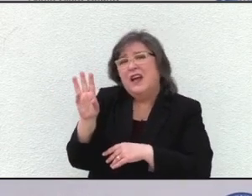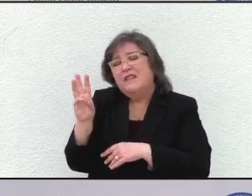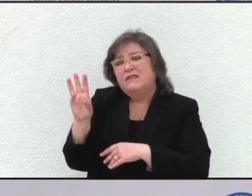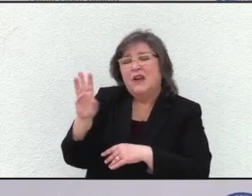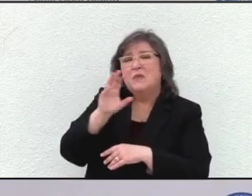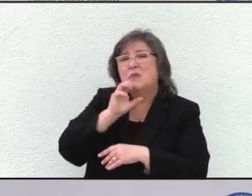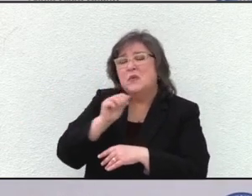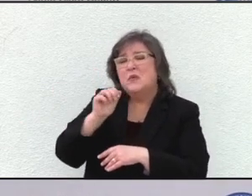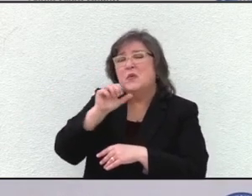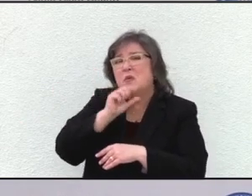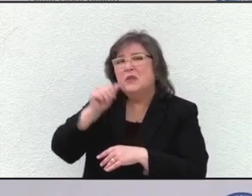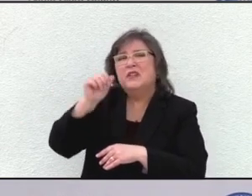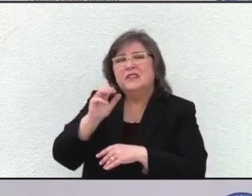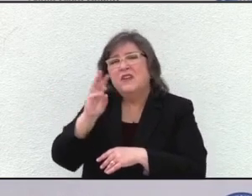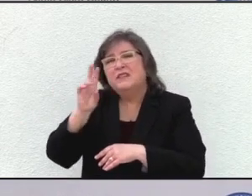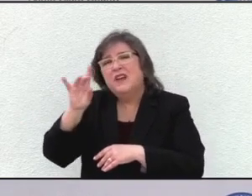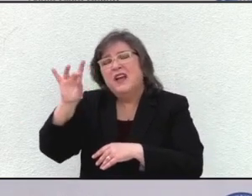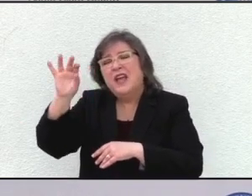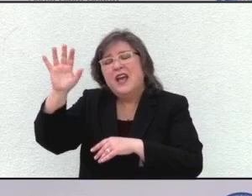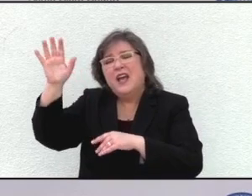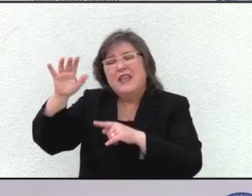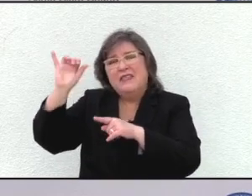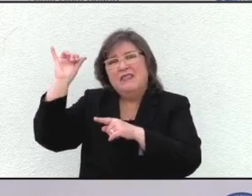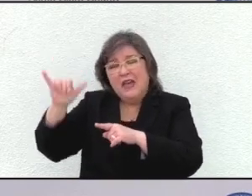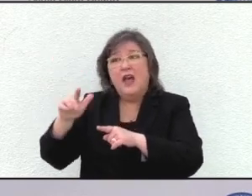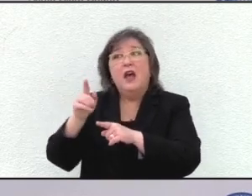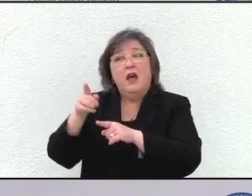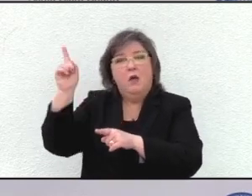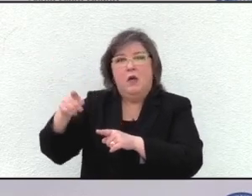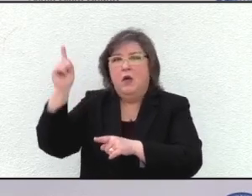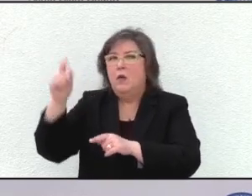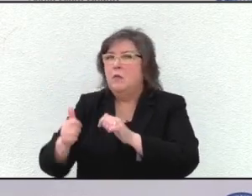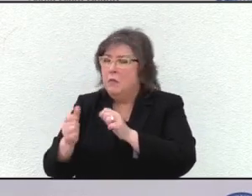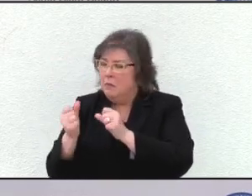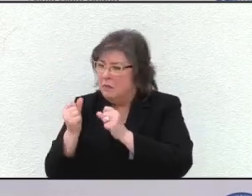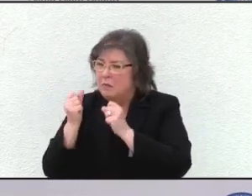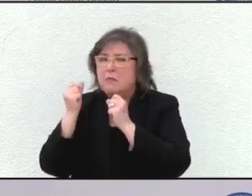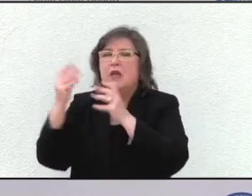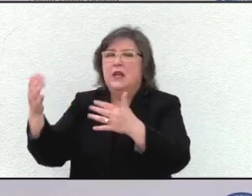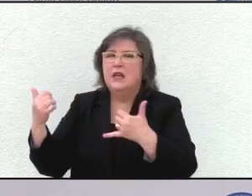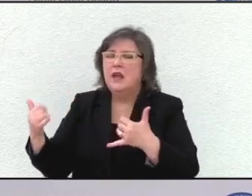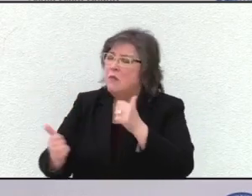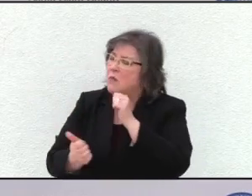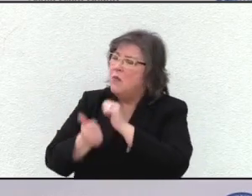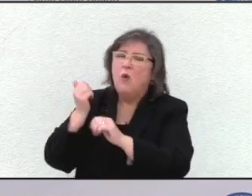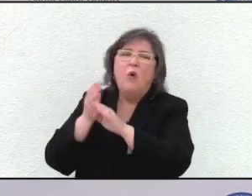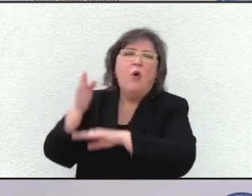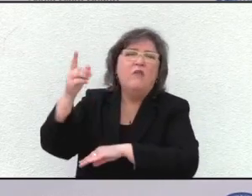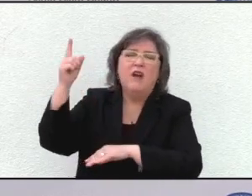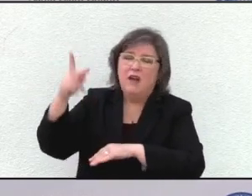So please remember just because the state's framework may allow an activity it does not